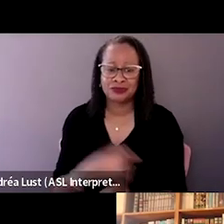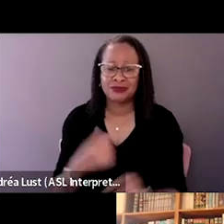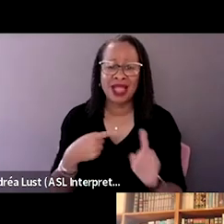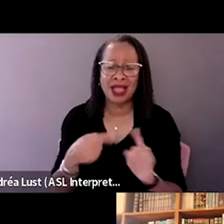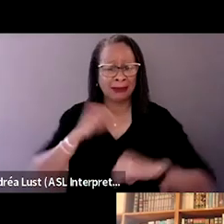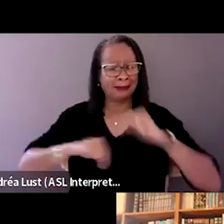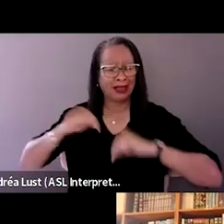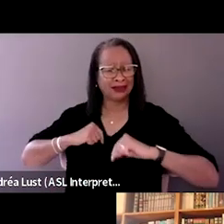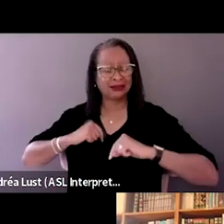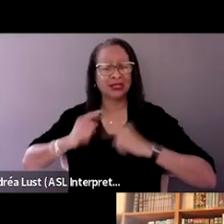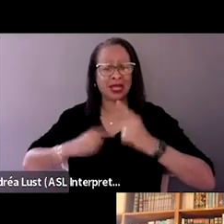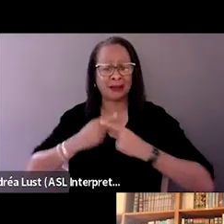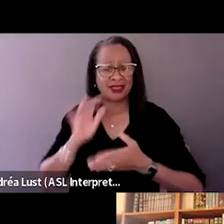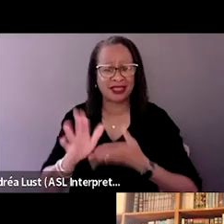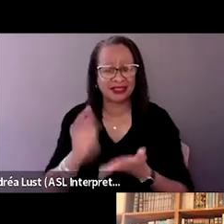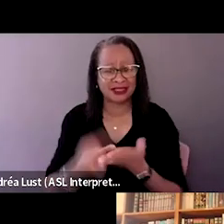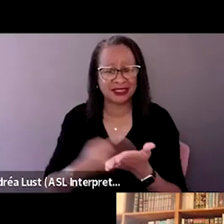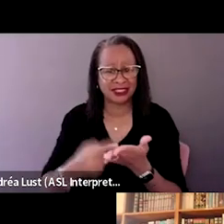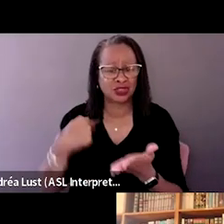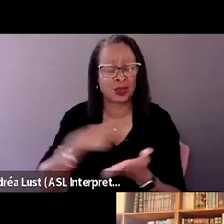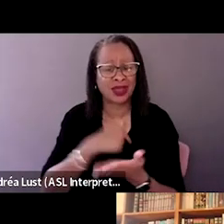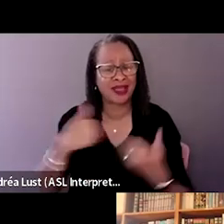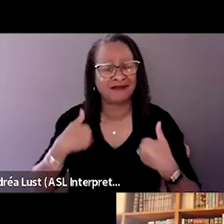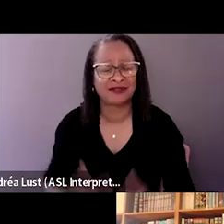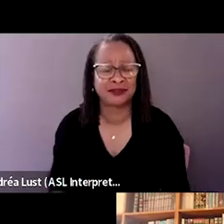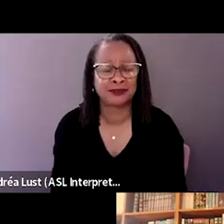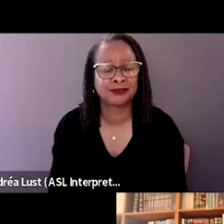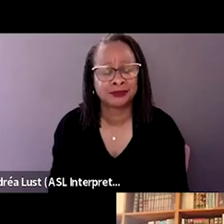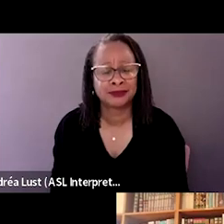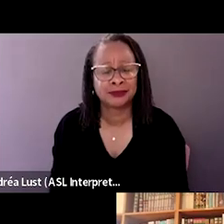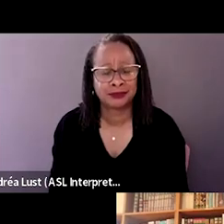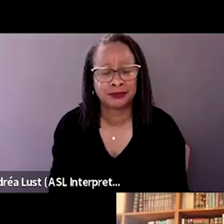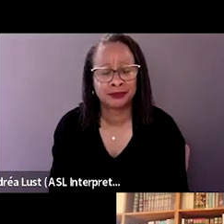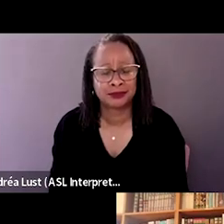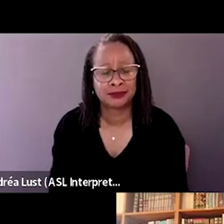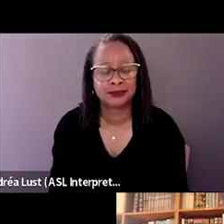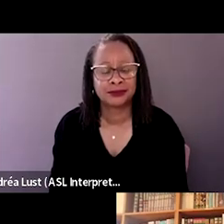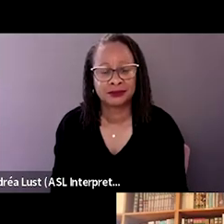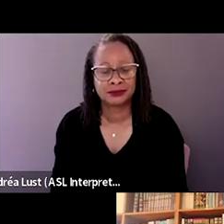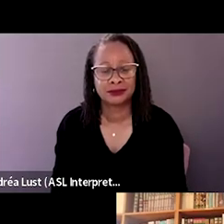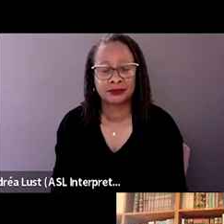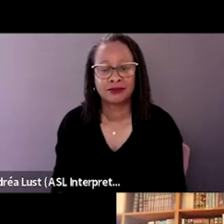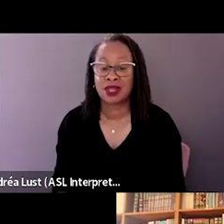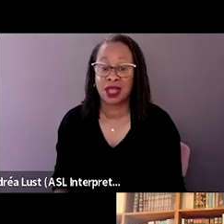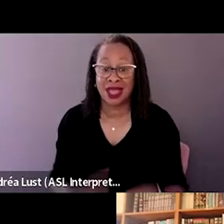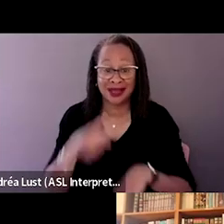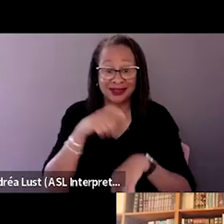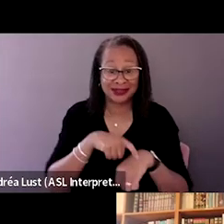about the discussion we had. You don't have so many slots today on television